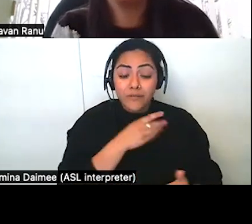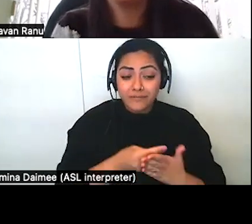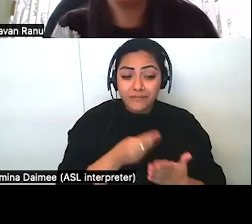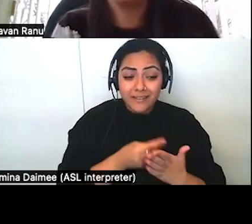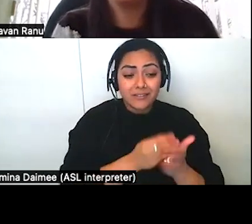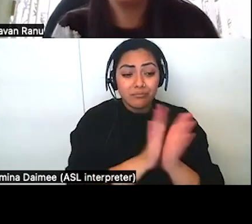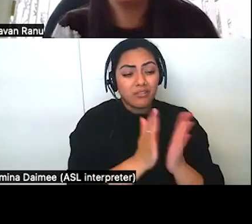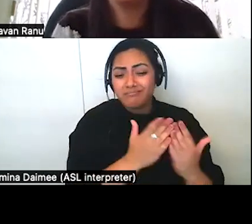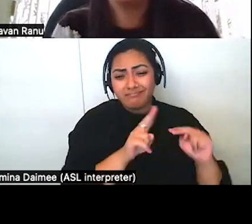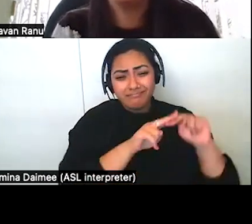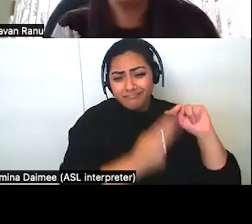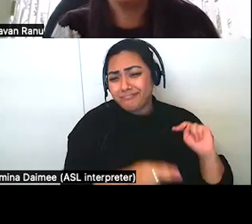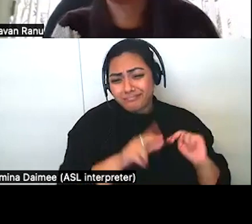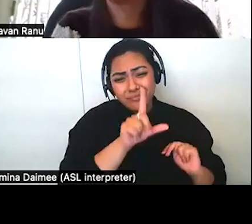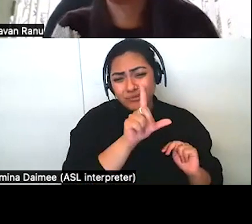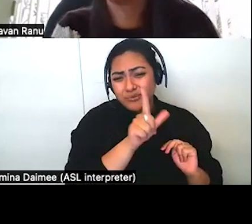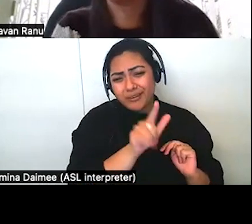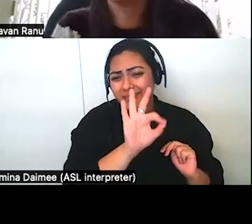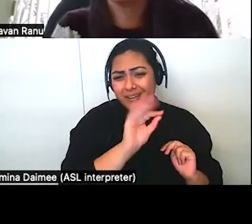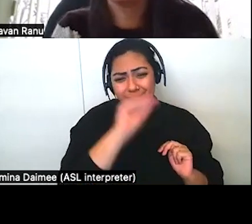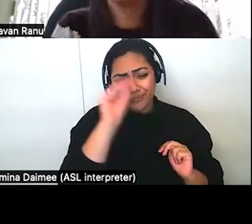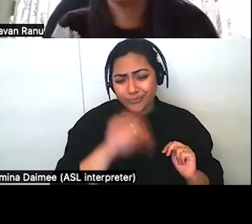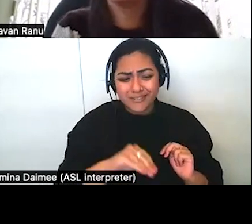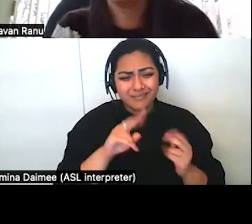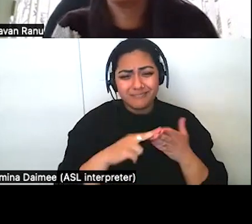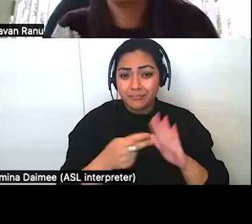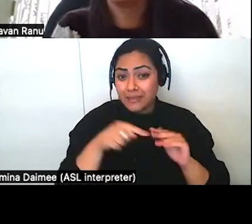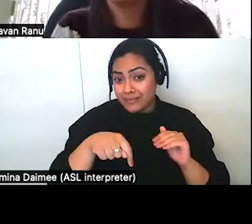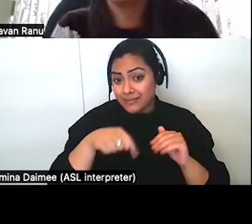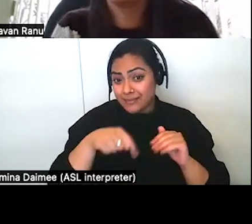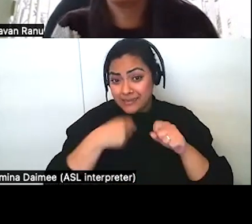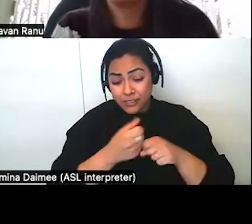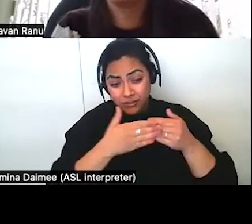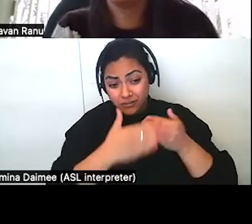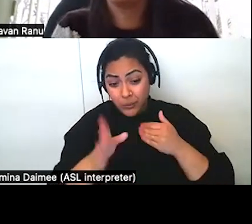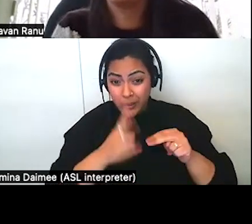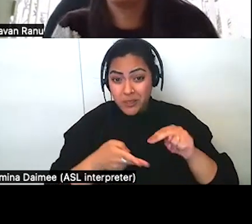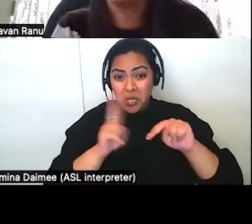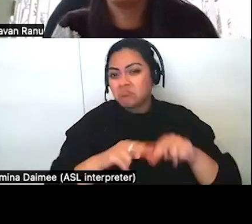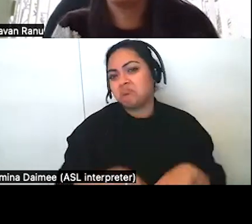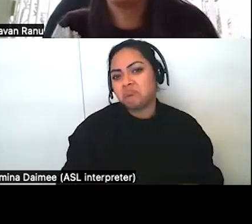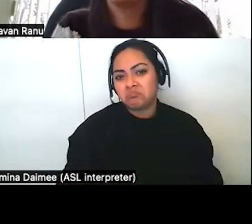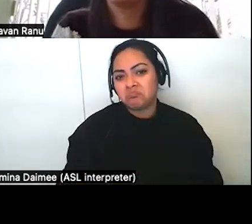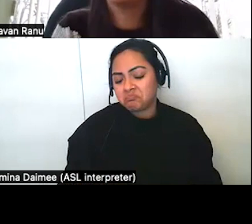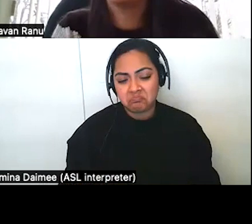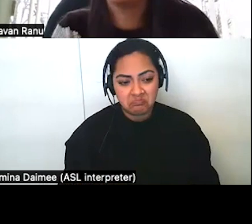it doesn't look like 2023 so far is shaping up to be a better year for personal finance titles.